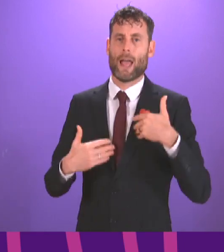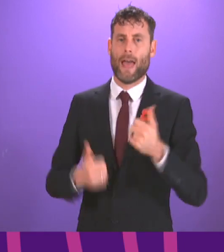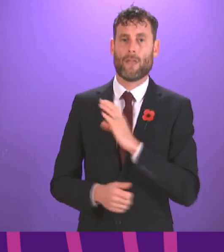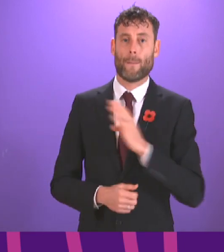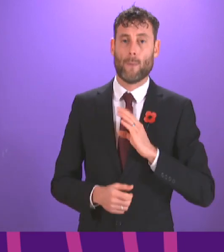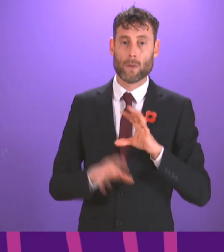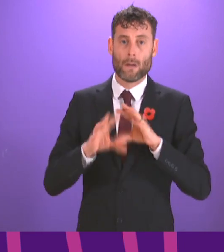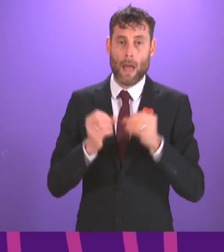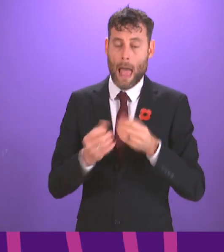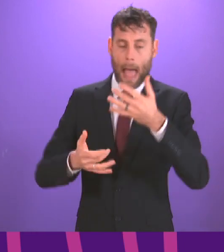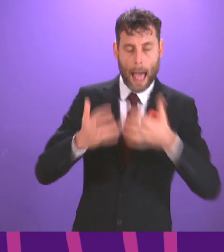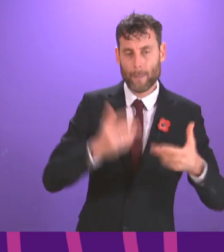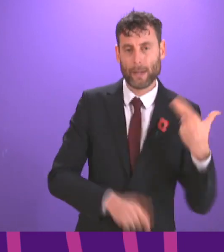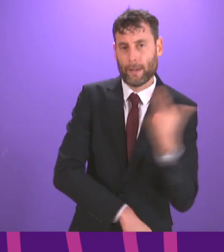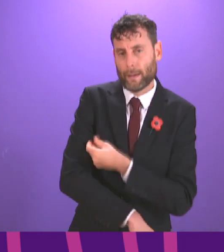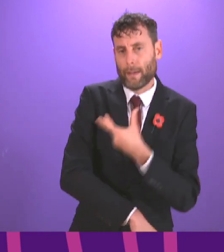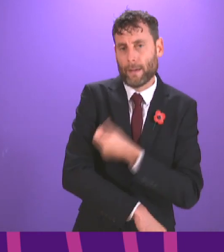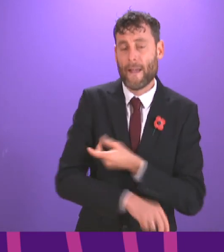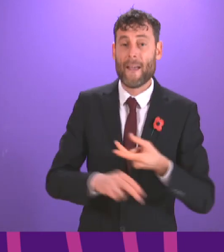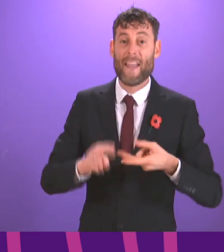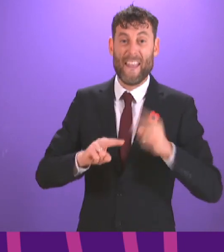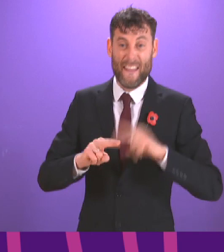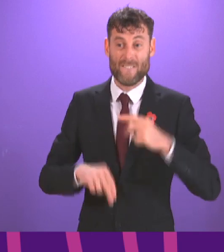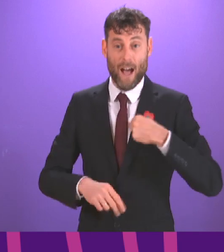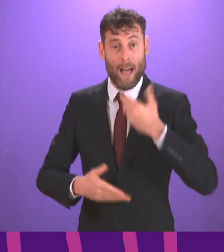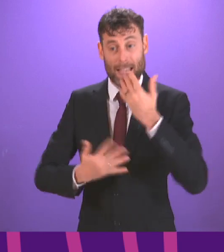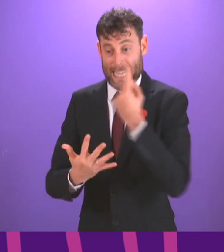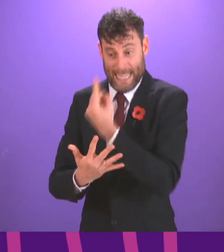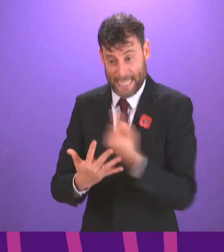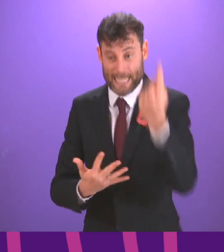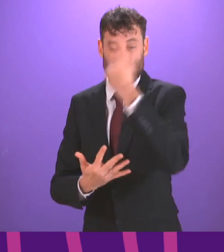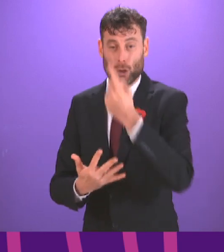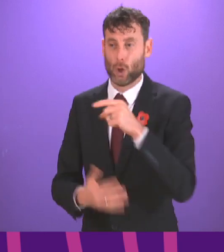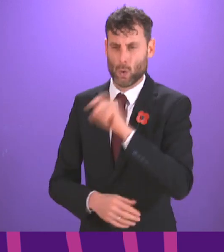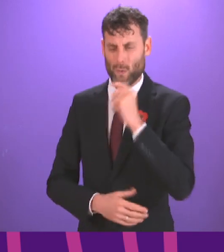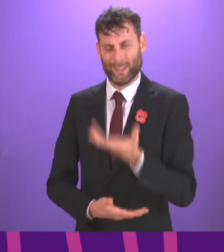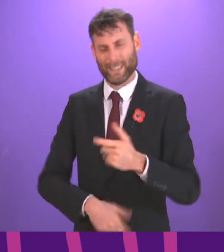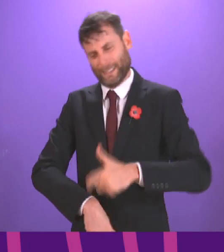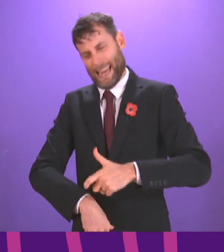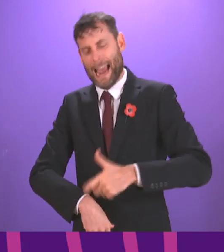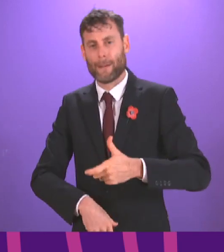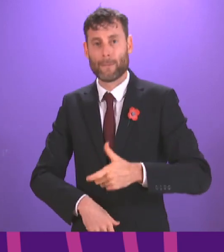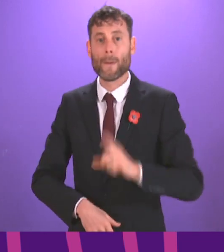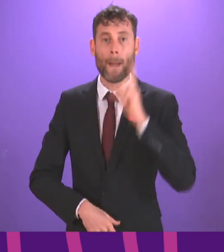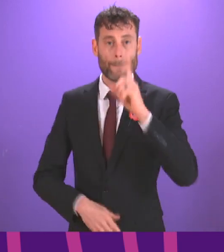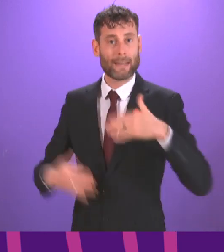me to give it and you would be more unhappy with me. However, the health secretary will write to the member with that information.